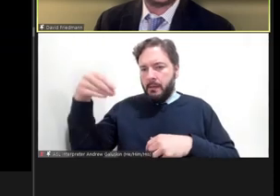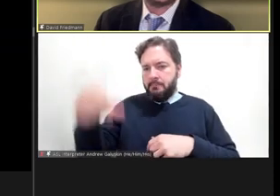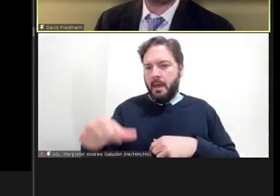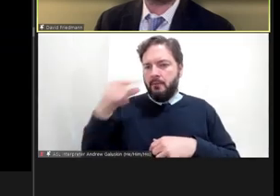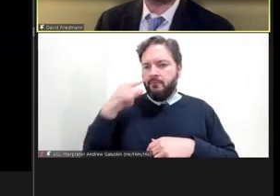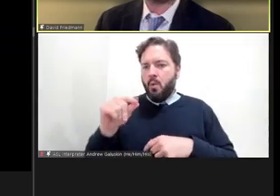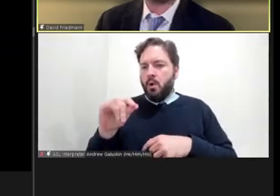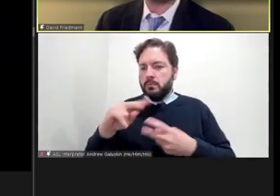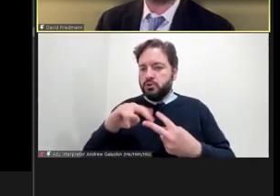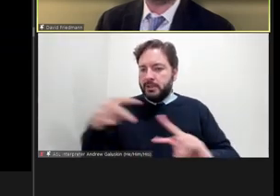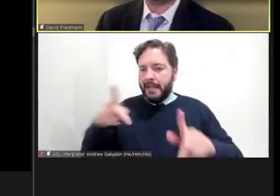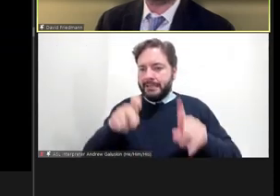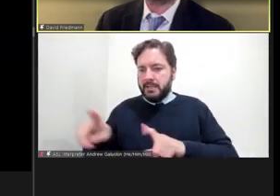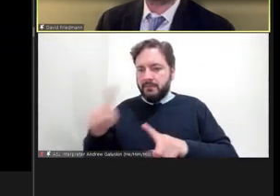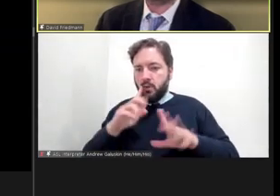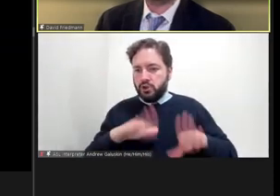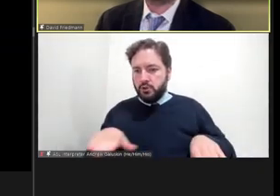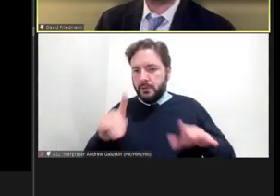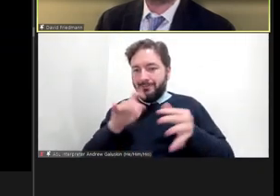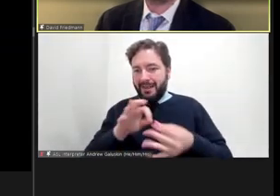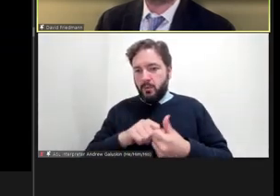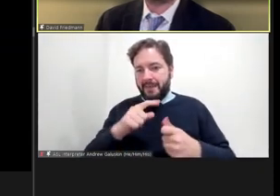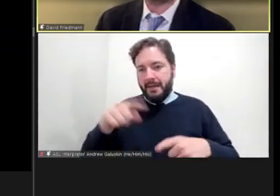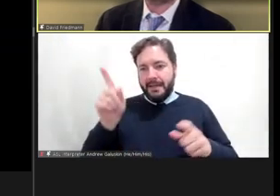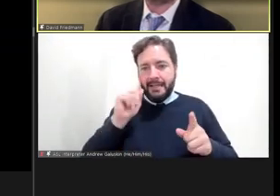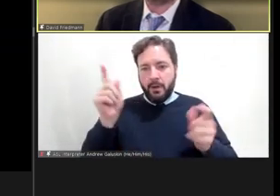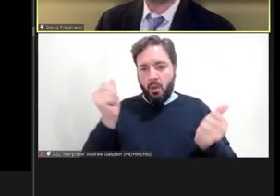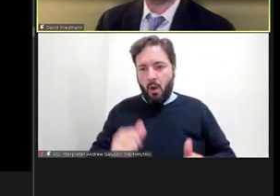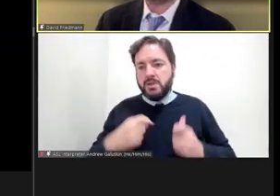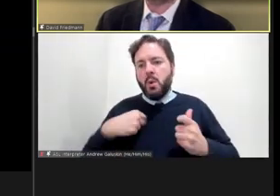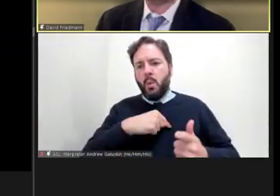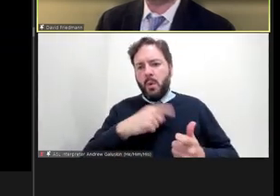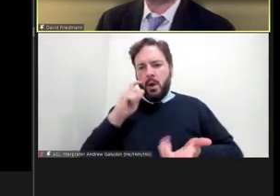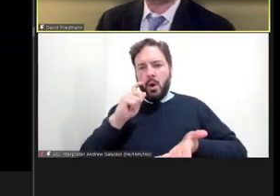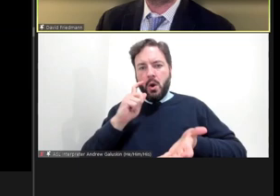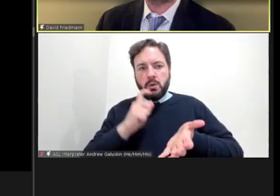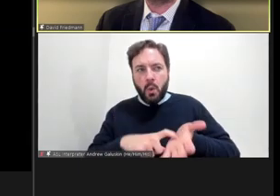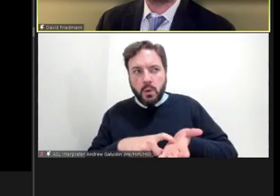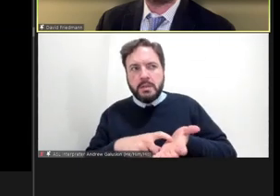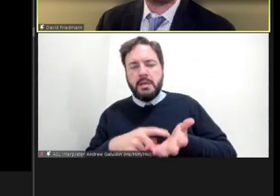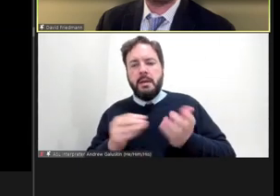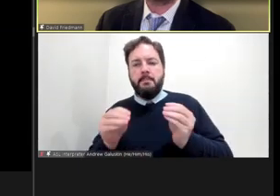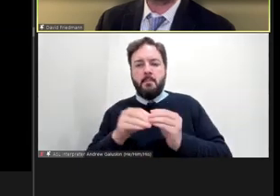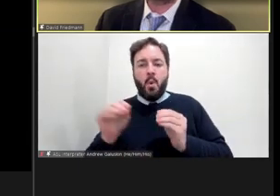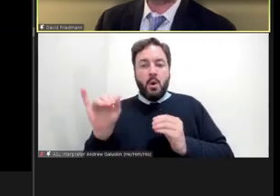for kids. As it relates to hearing loss. I think we're seeing more and more of... Insurances are.